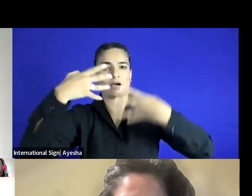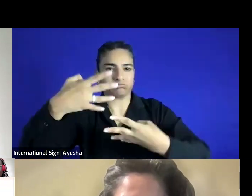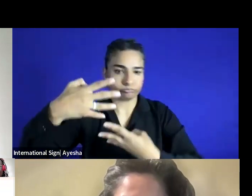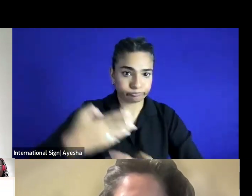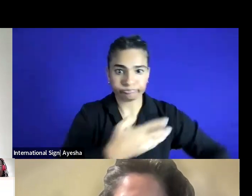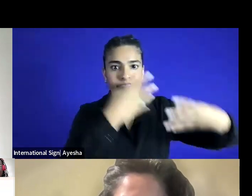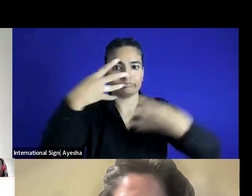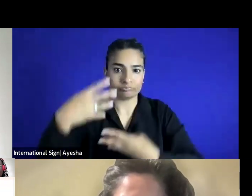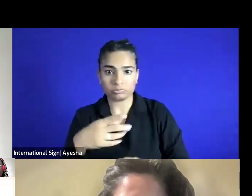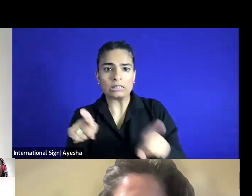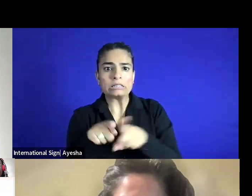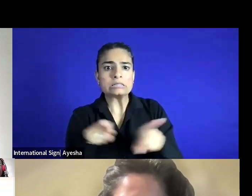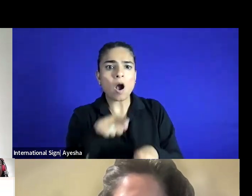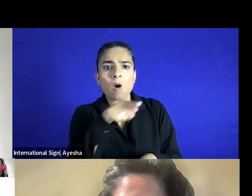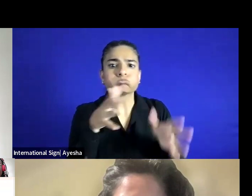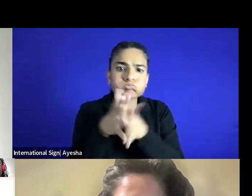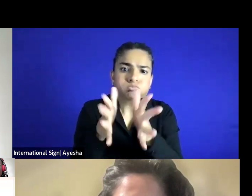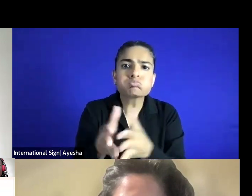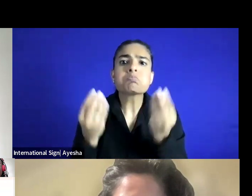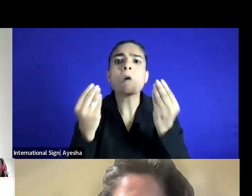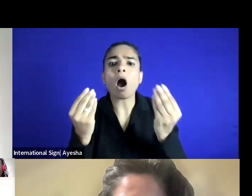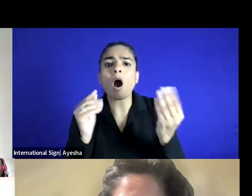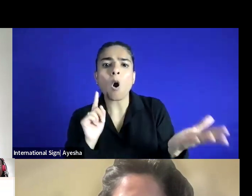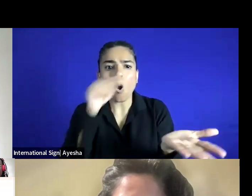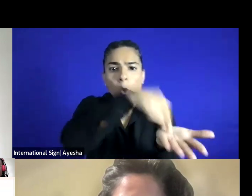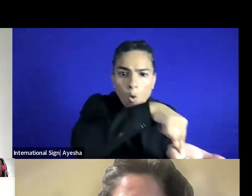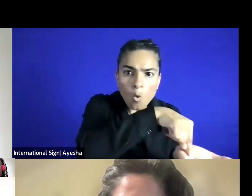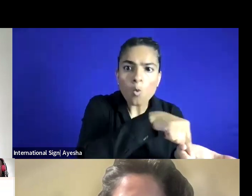that they want to attend is that they'll come here under the truck.